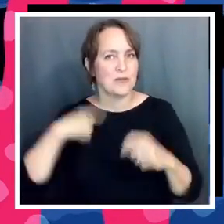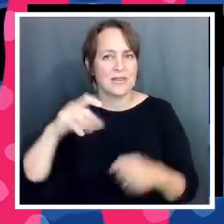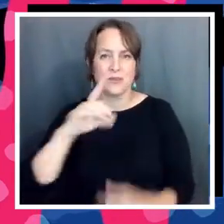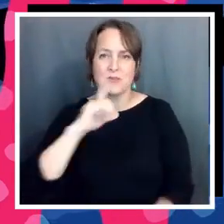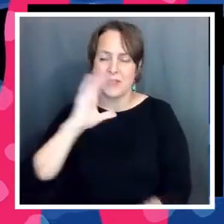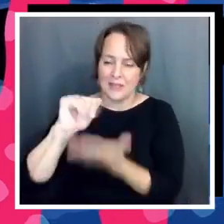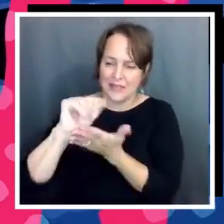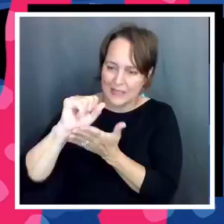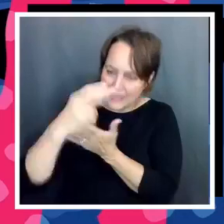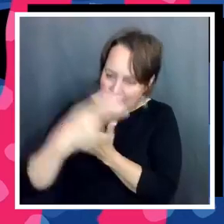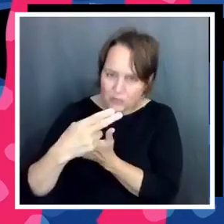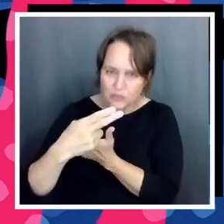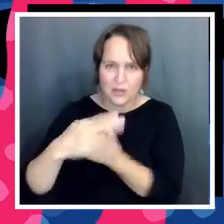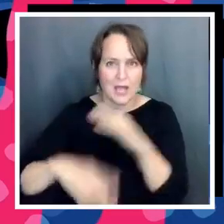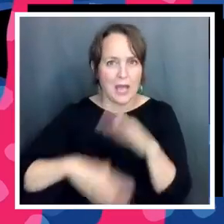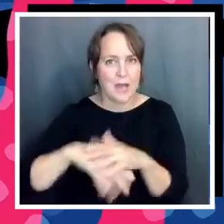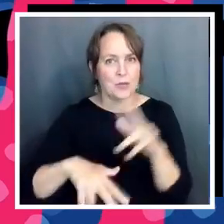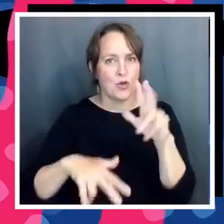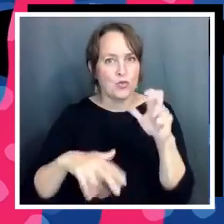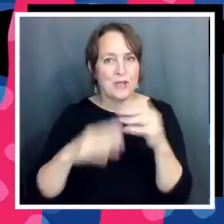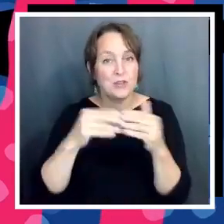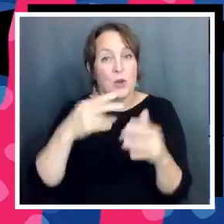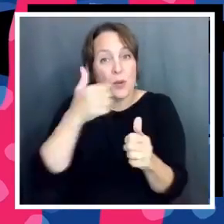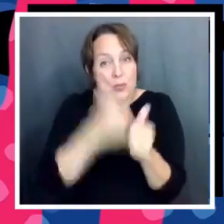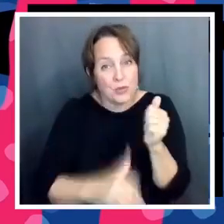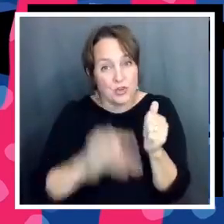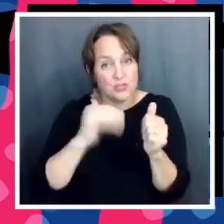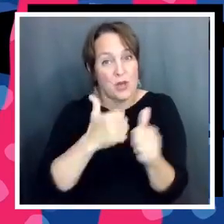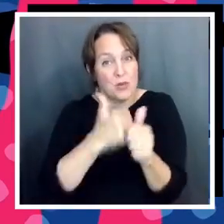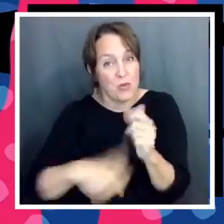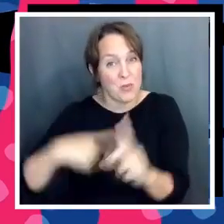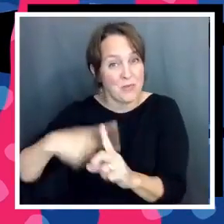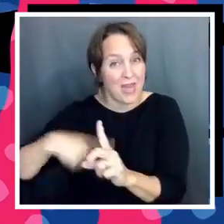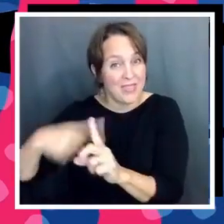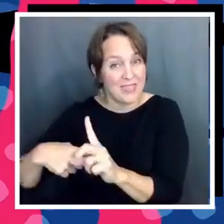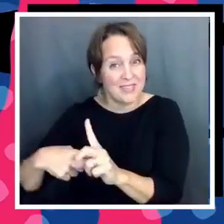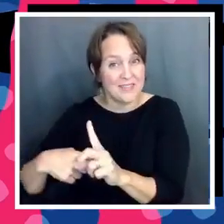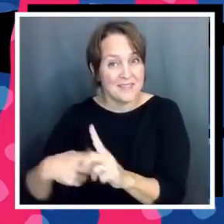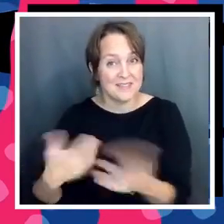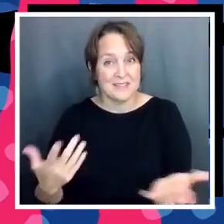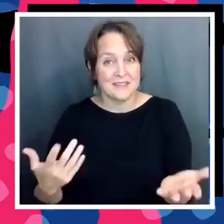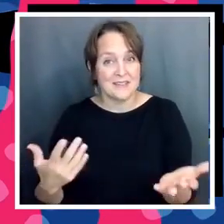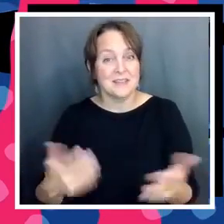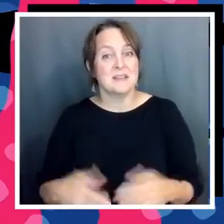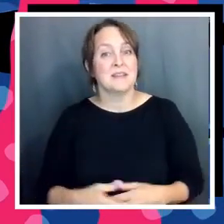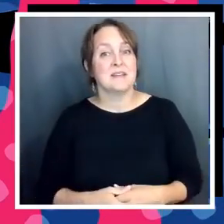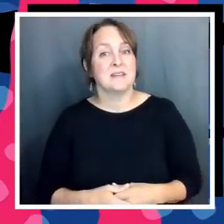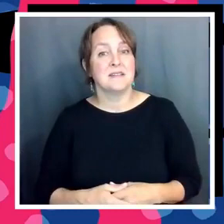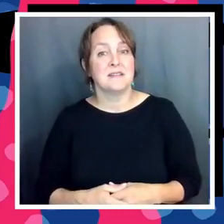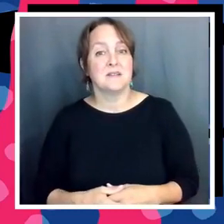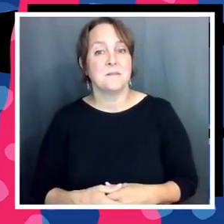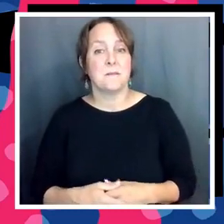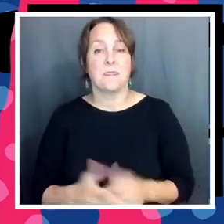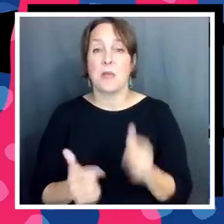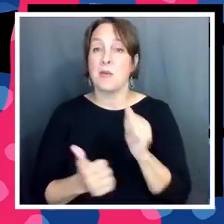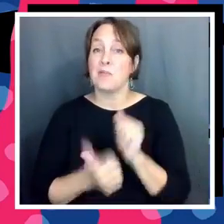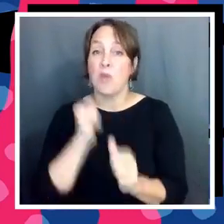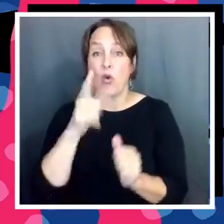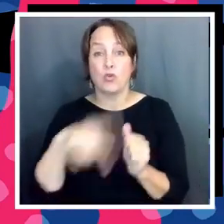THE CHILD TAX CREDIT IS EXACTLY THAT KIND OF STRUCTURAL CHANGE.